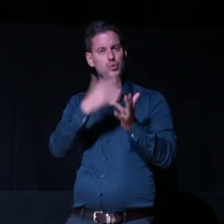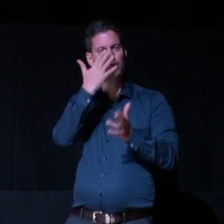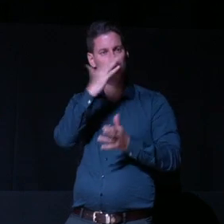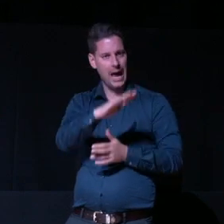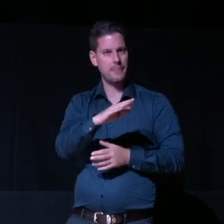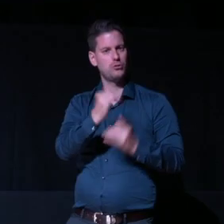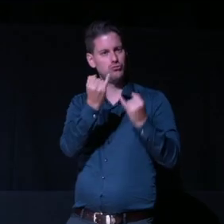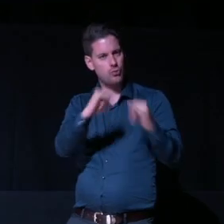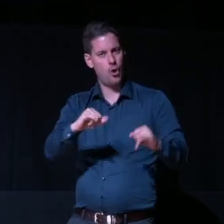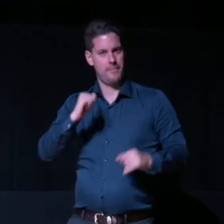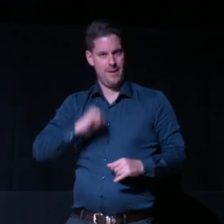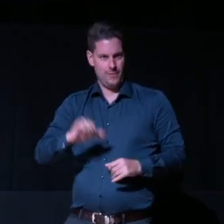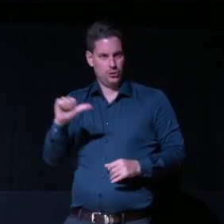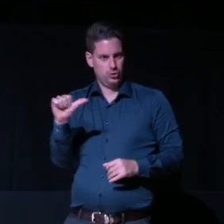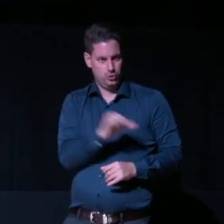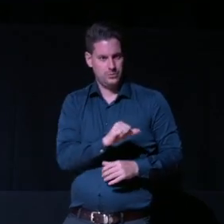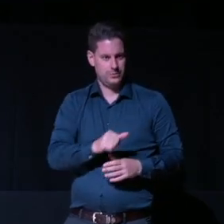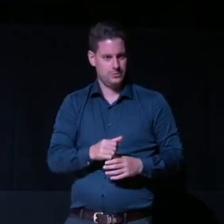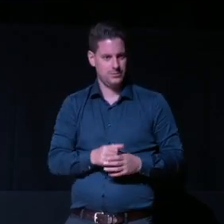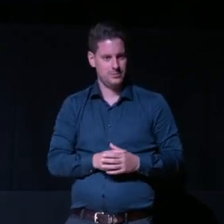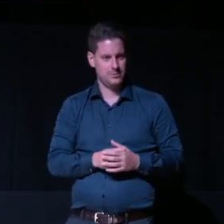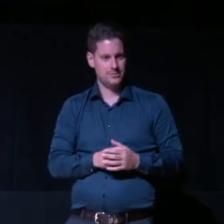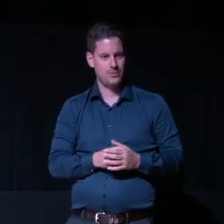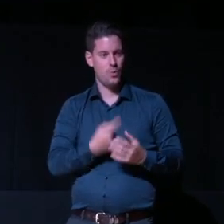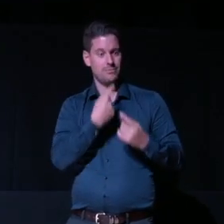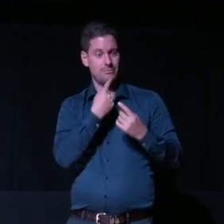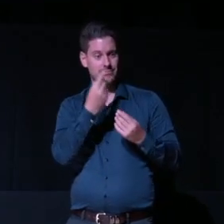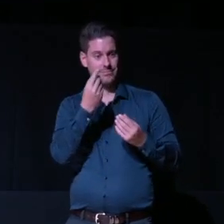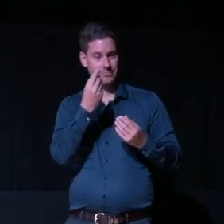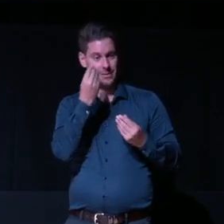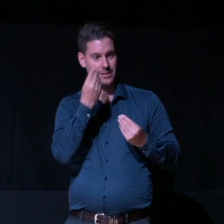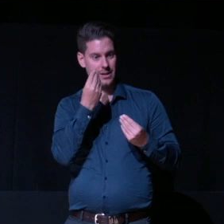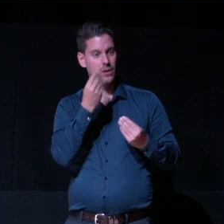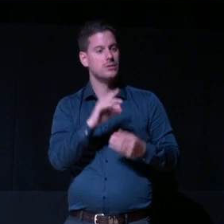And I think that it feels like a slippery slope right because death threats not okay.